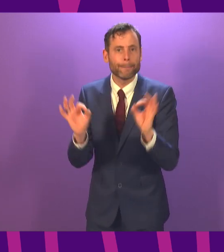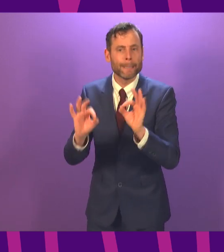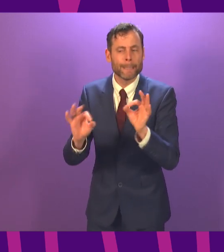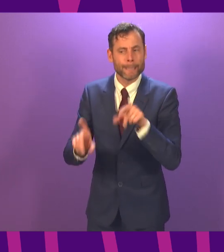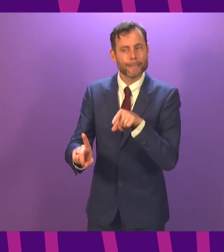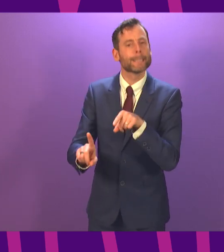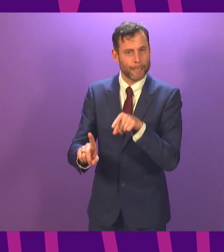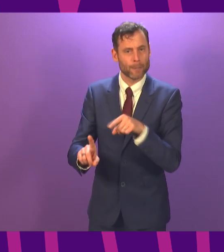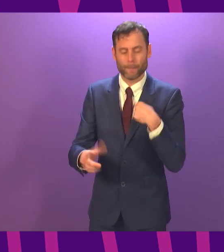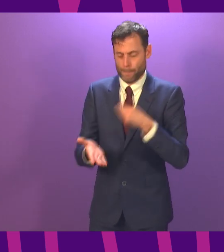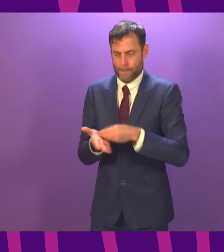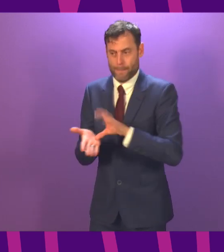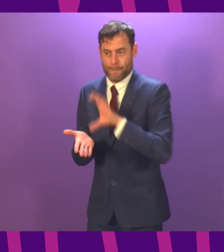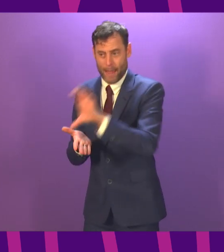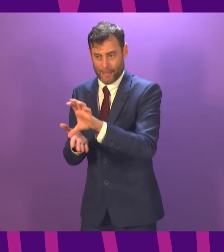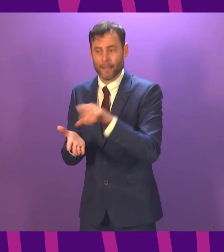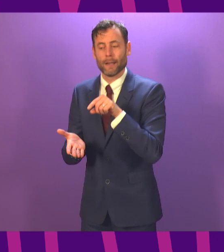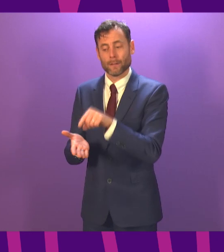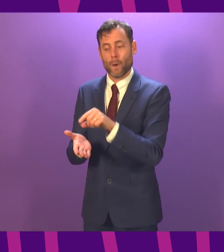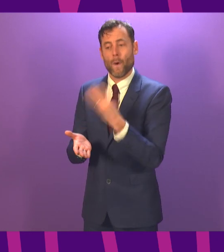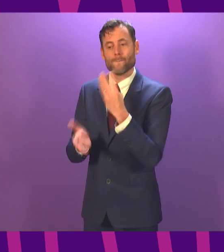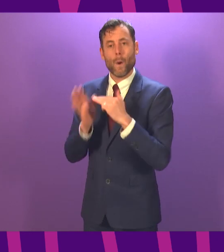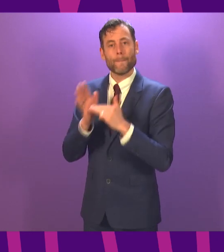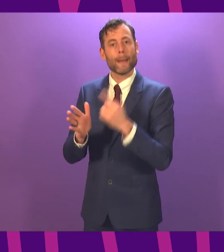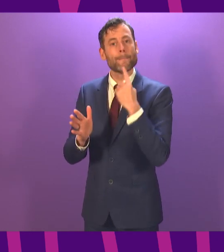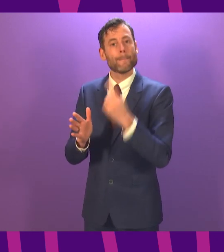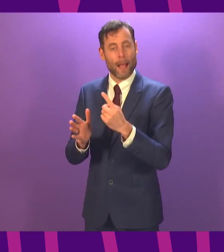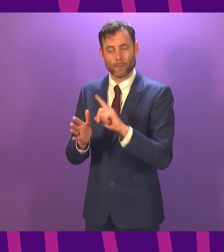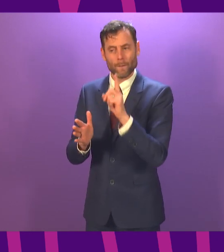tackle isolation and loneliness, which included more than £4 million for our connecting Scotland